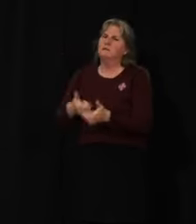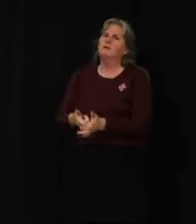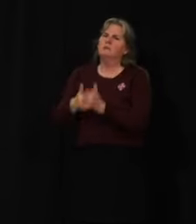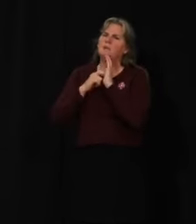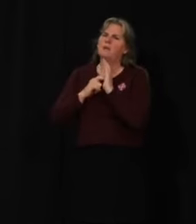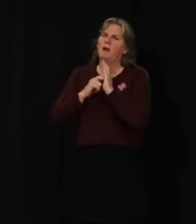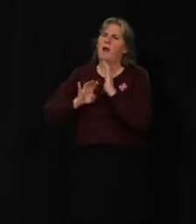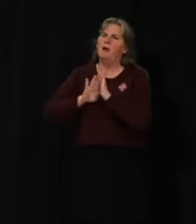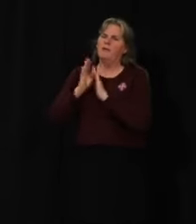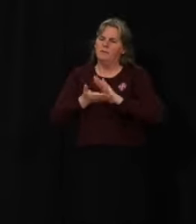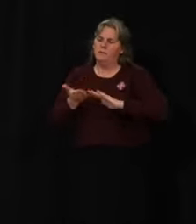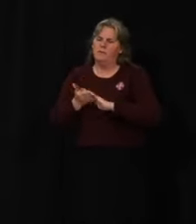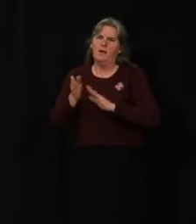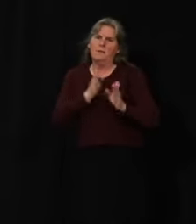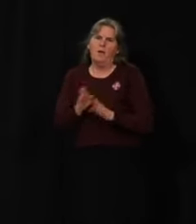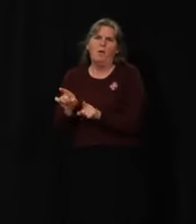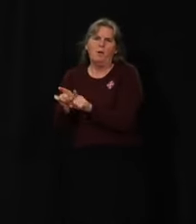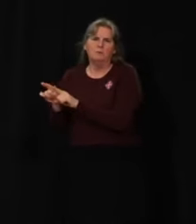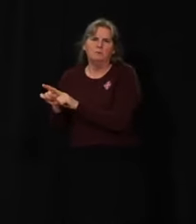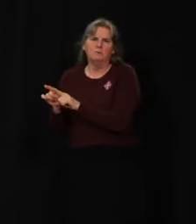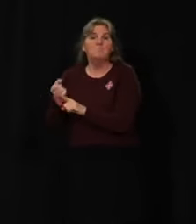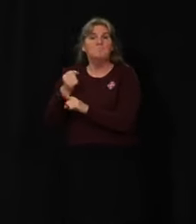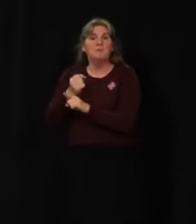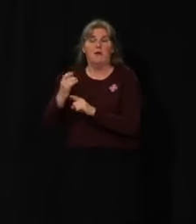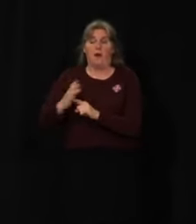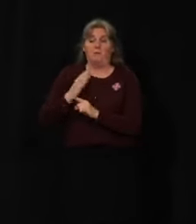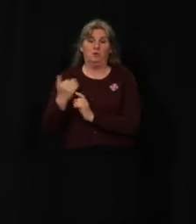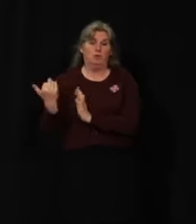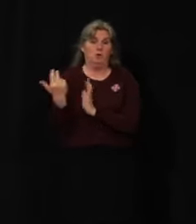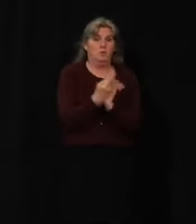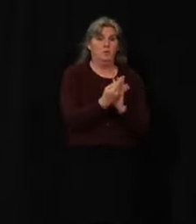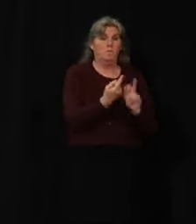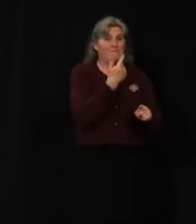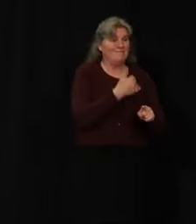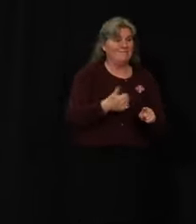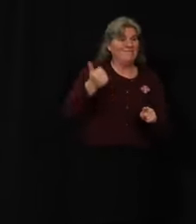operational plan but you do not need approval of that plan